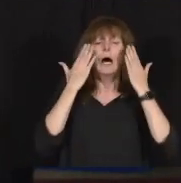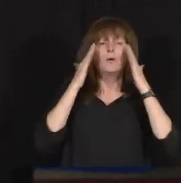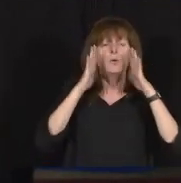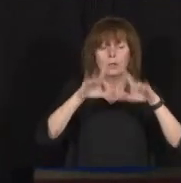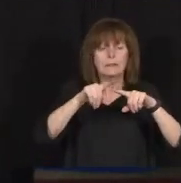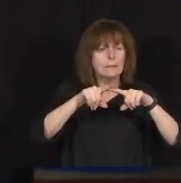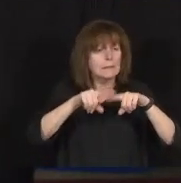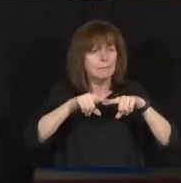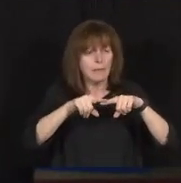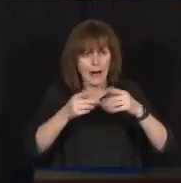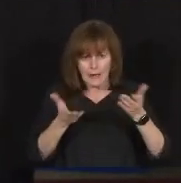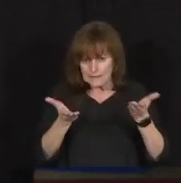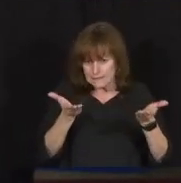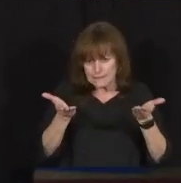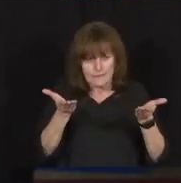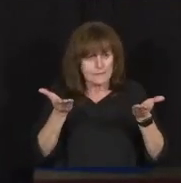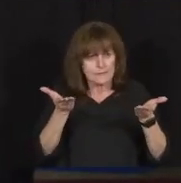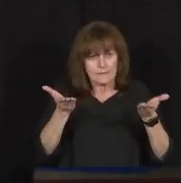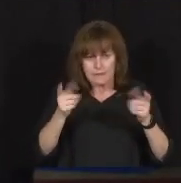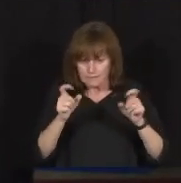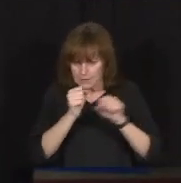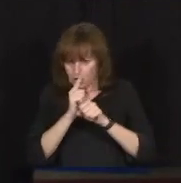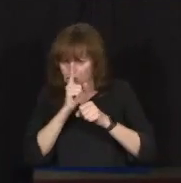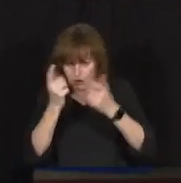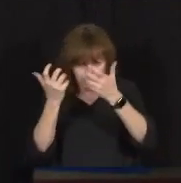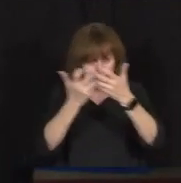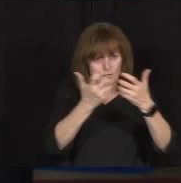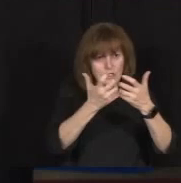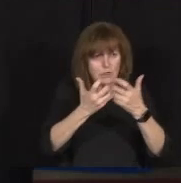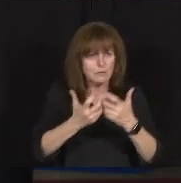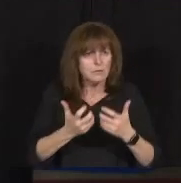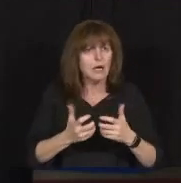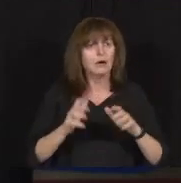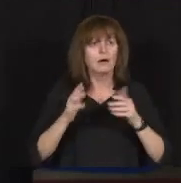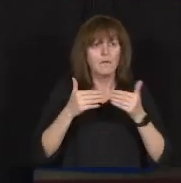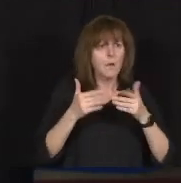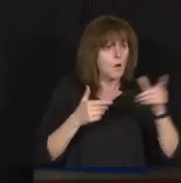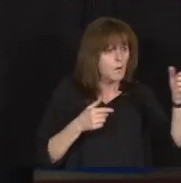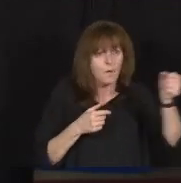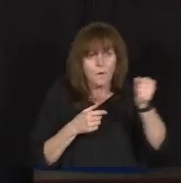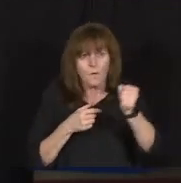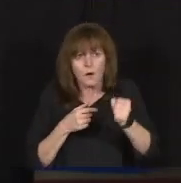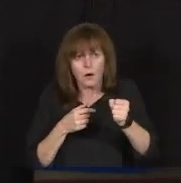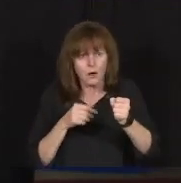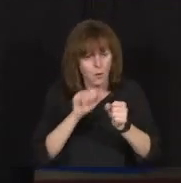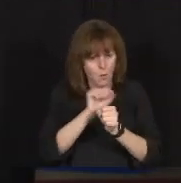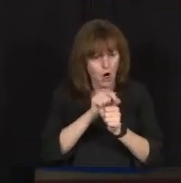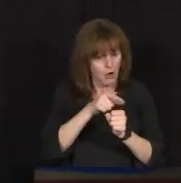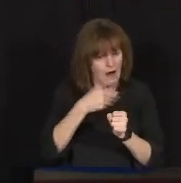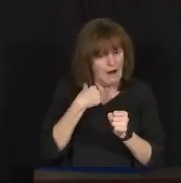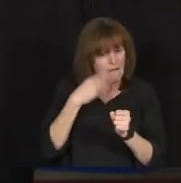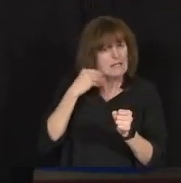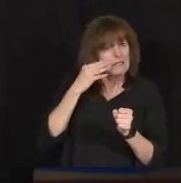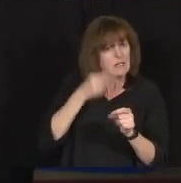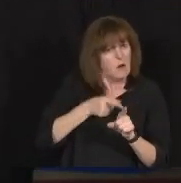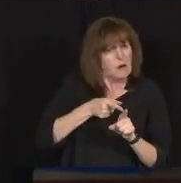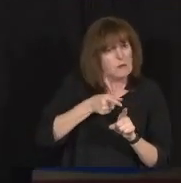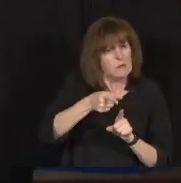within our healthcare system and going forward, that that will certainly be experienced, it will be important for them in order to obtain the credentials provincially.